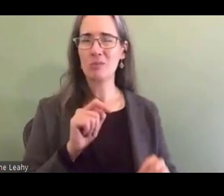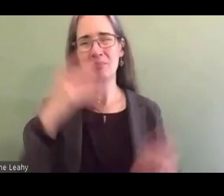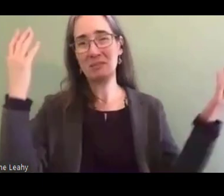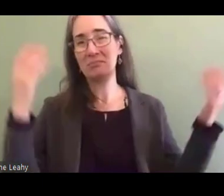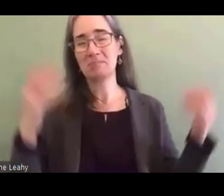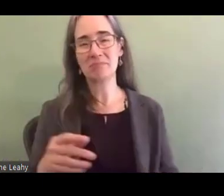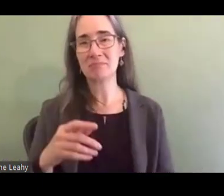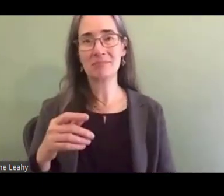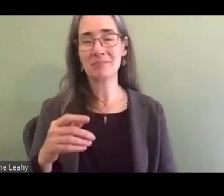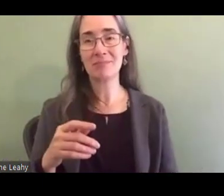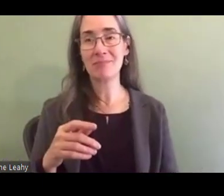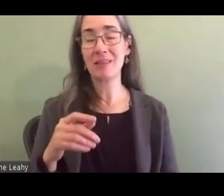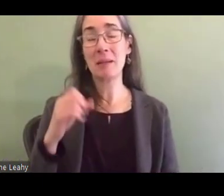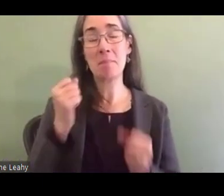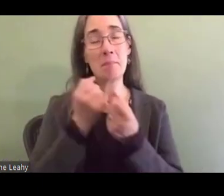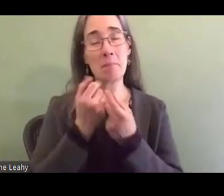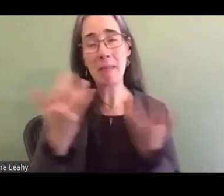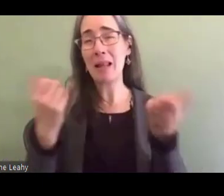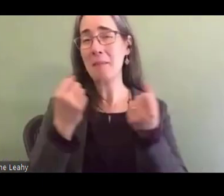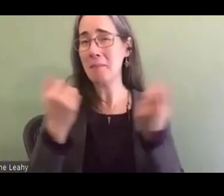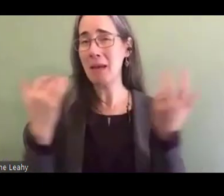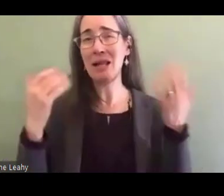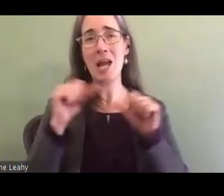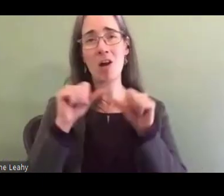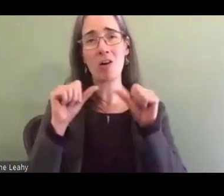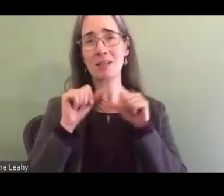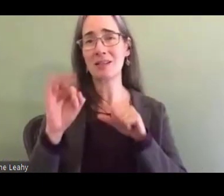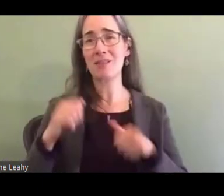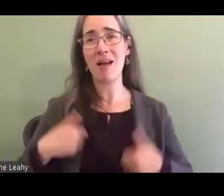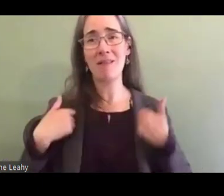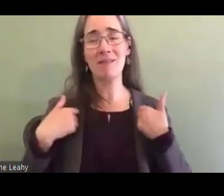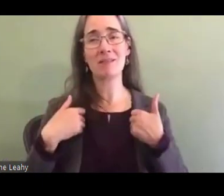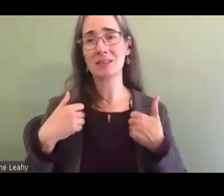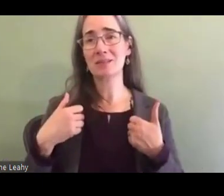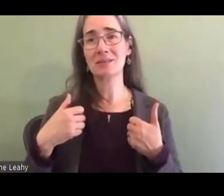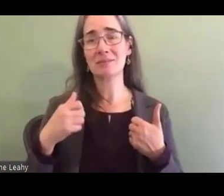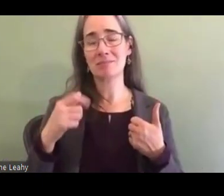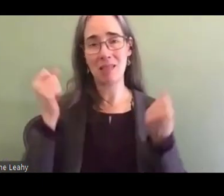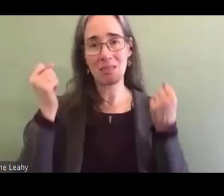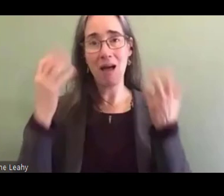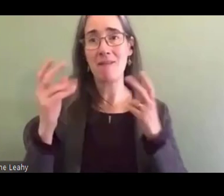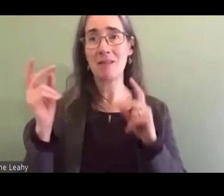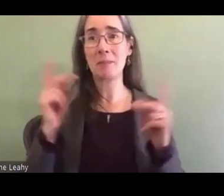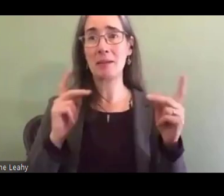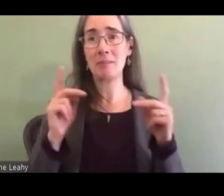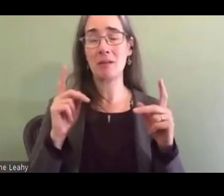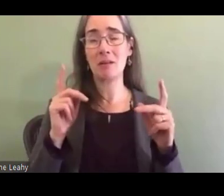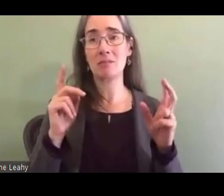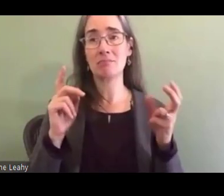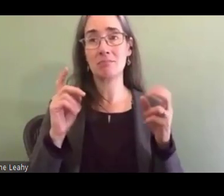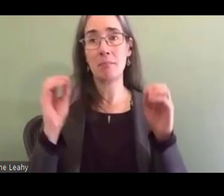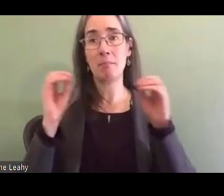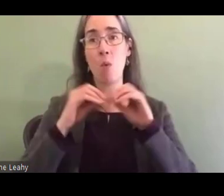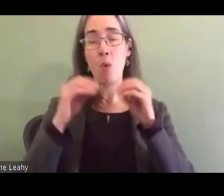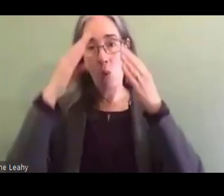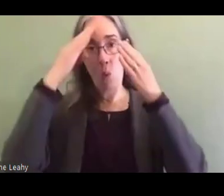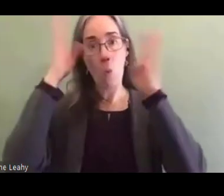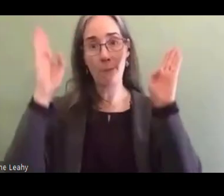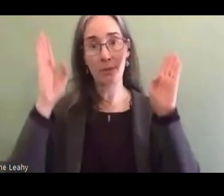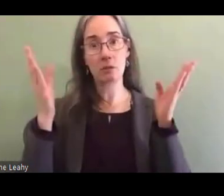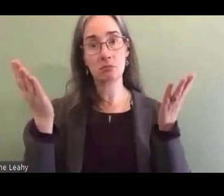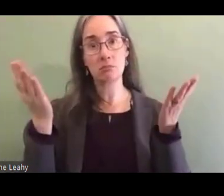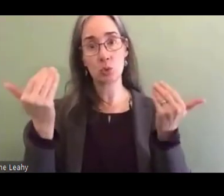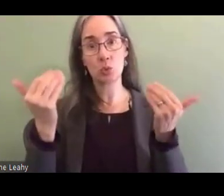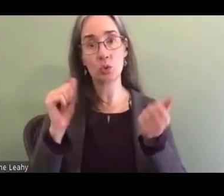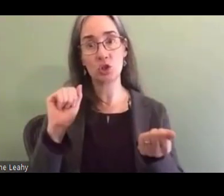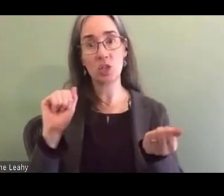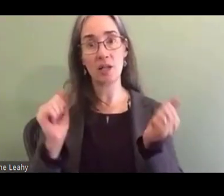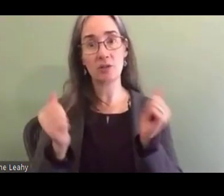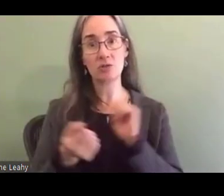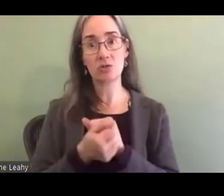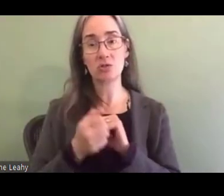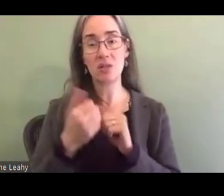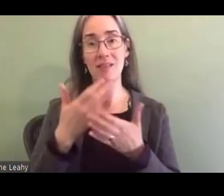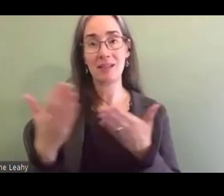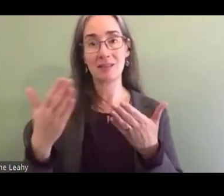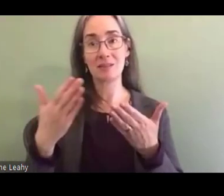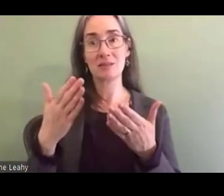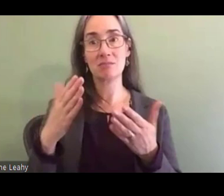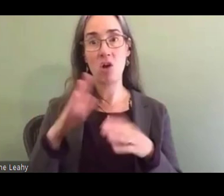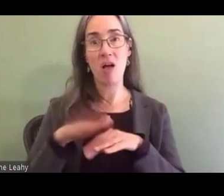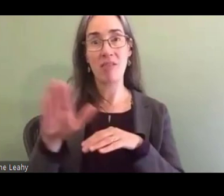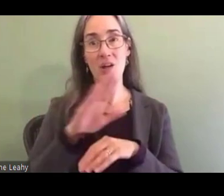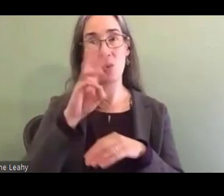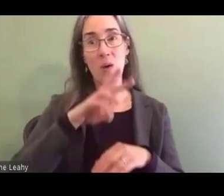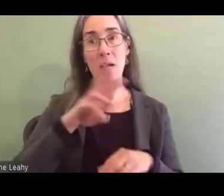So, in many, many areas of life, a lot of people are more open to changing things on their websites.